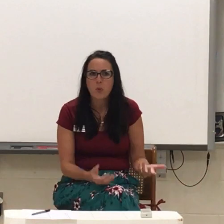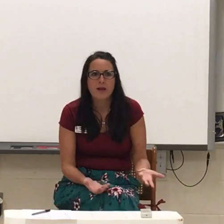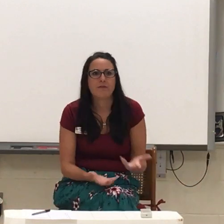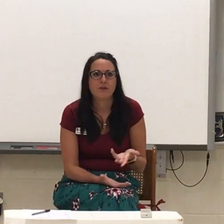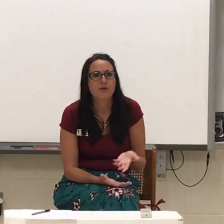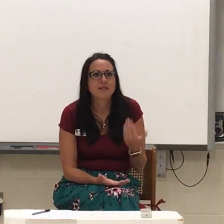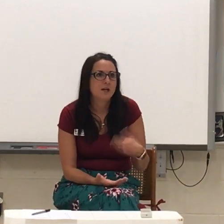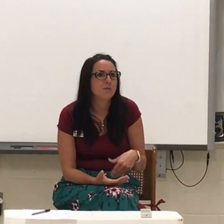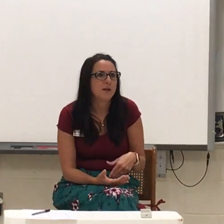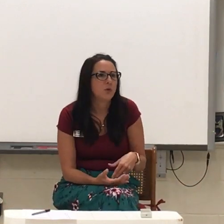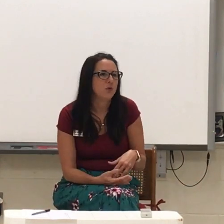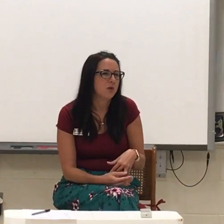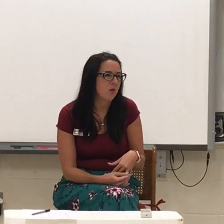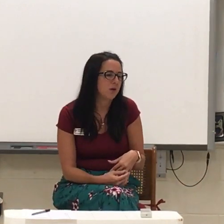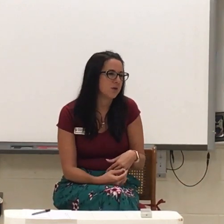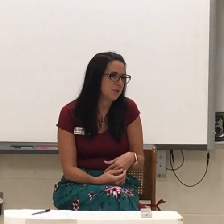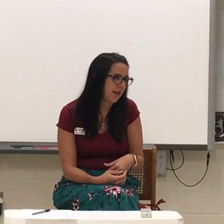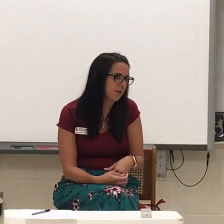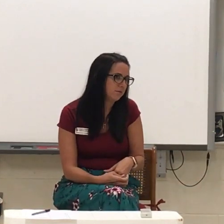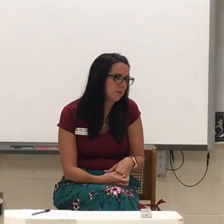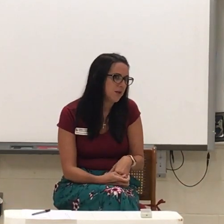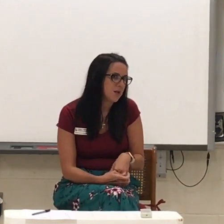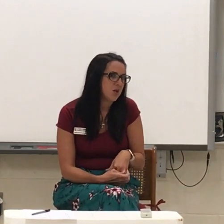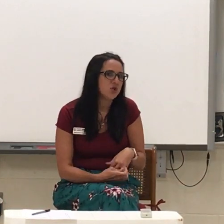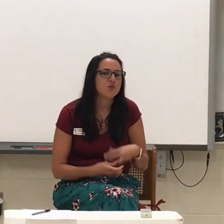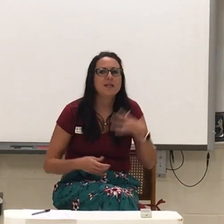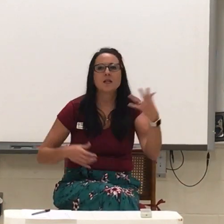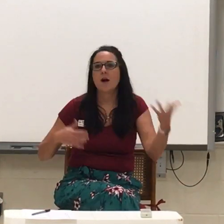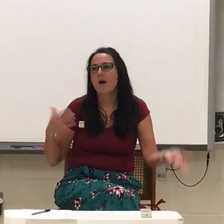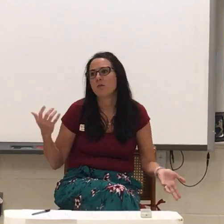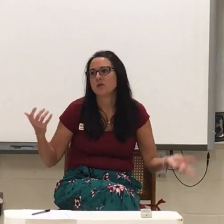way for you to tell me when you don't understand so we need to come up with